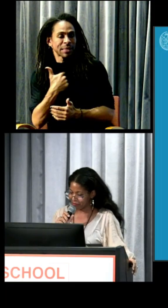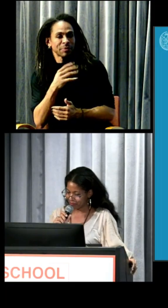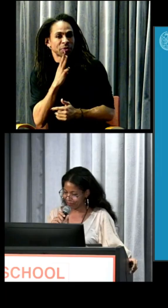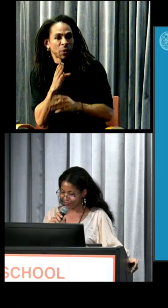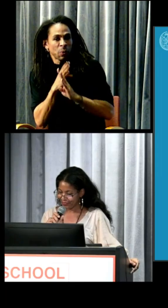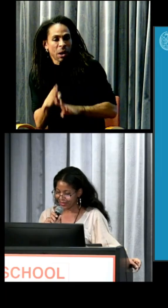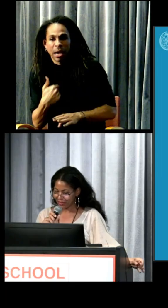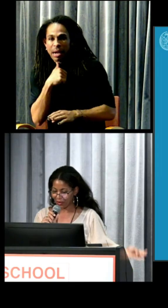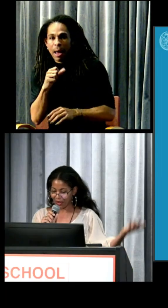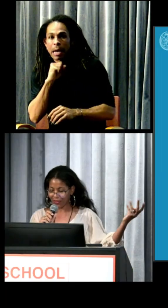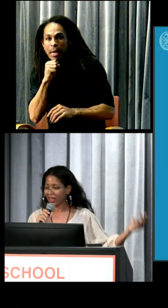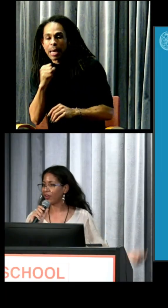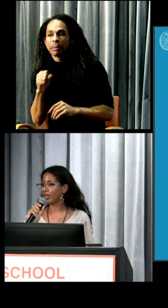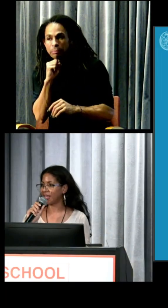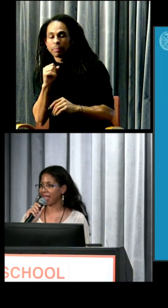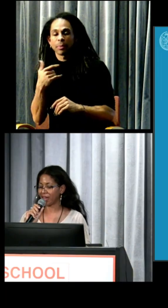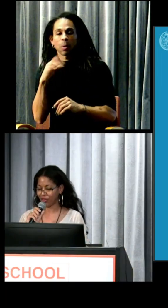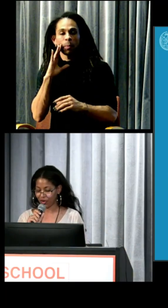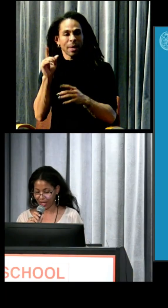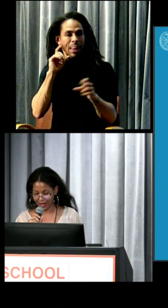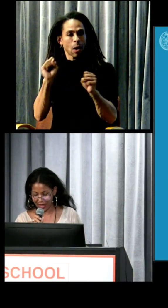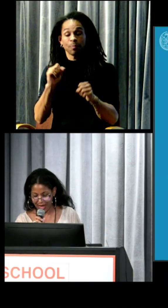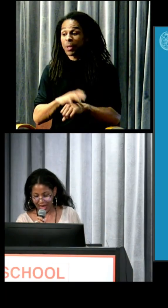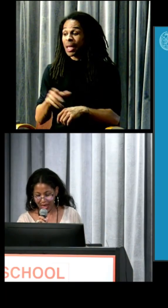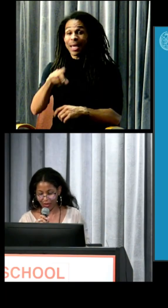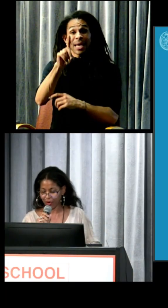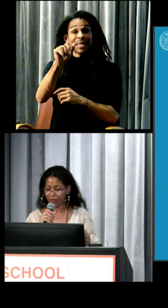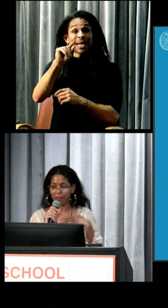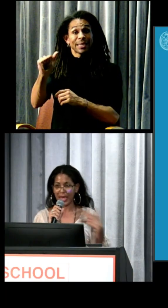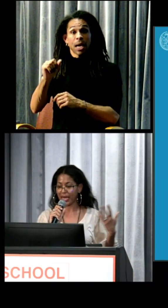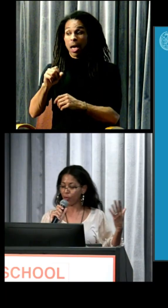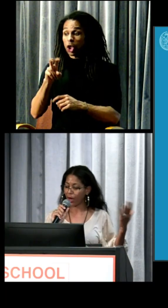and federal reports, and a couple academic papers as well.